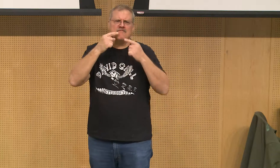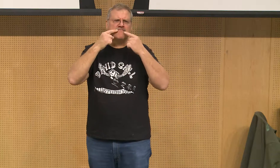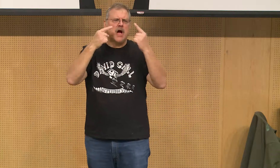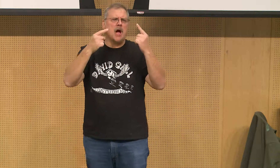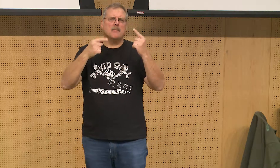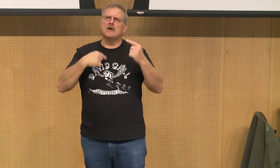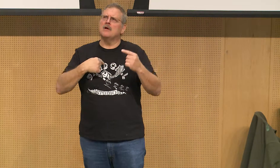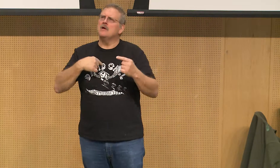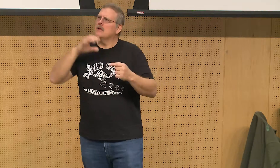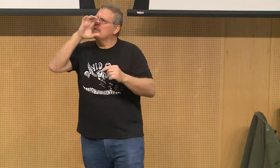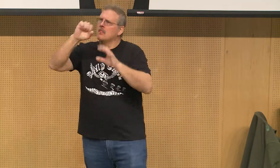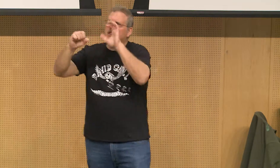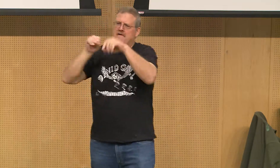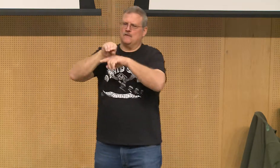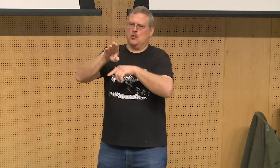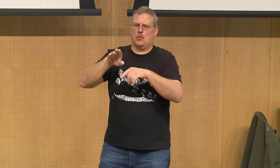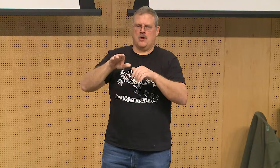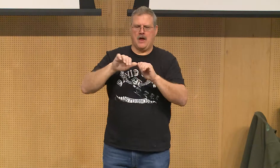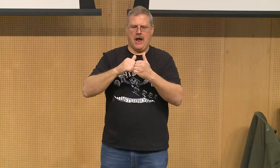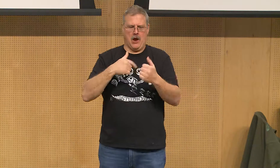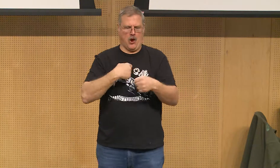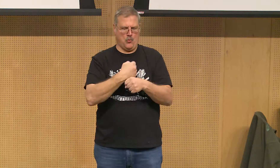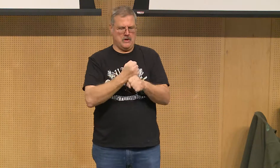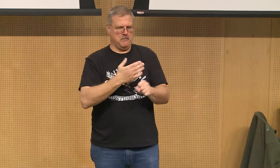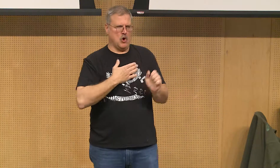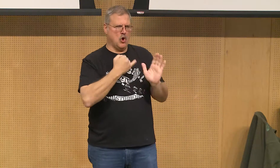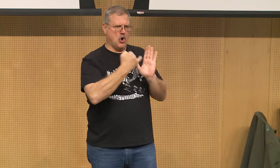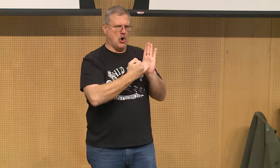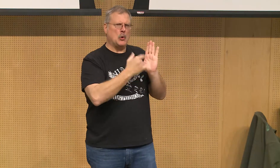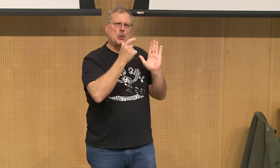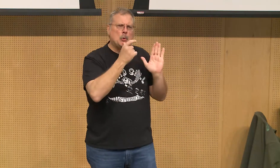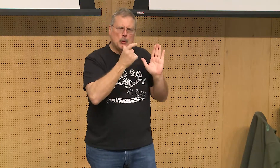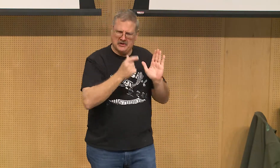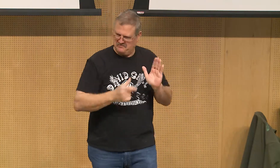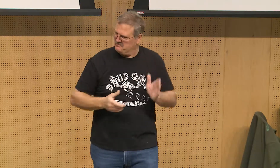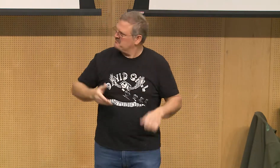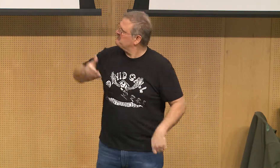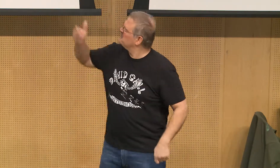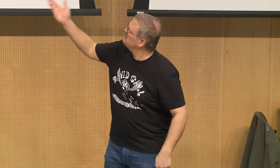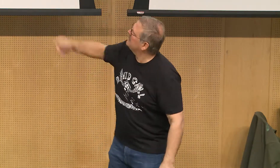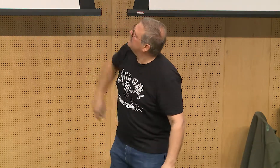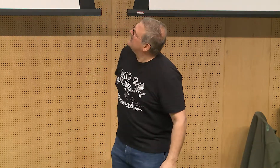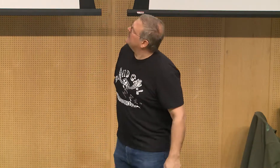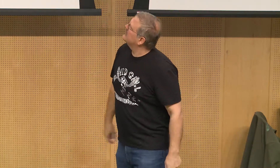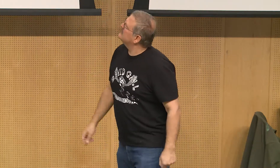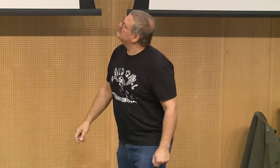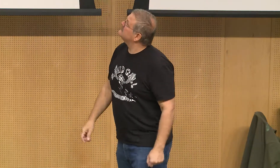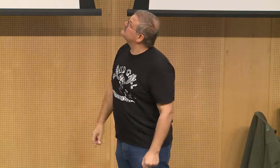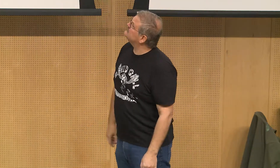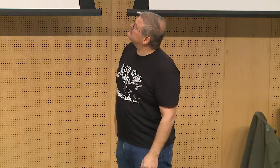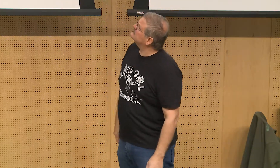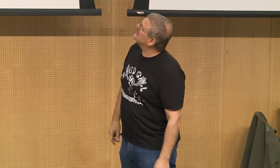When I think about who influenced my artwork, there are pictures on the screen of the people that I admire.